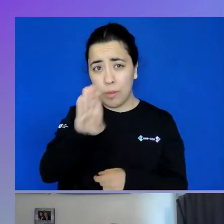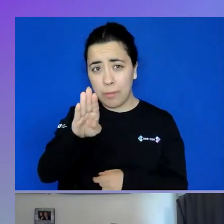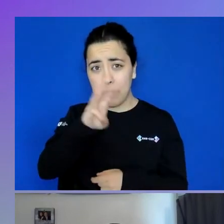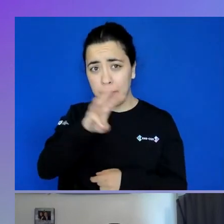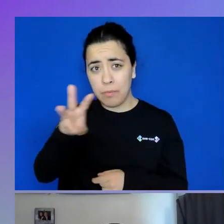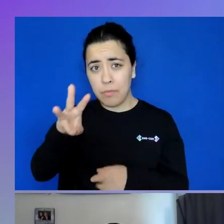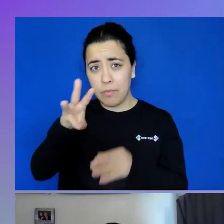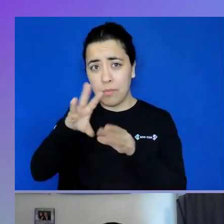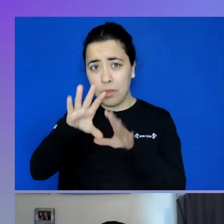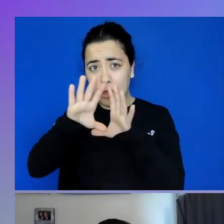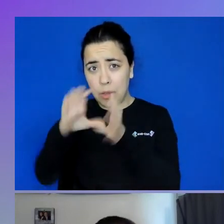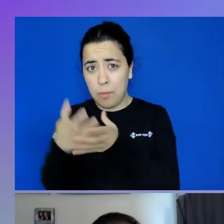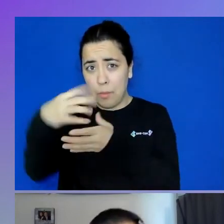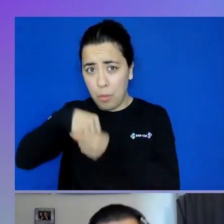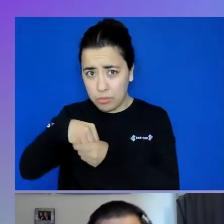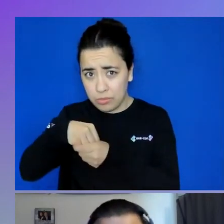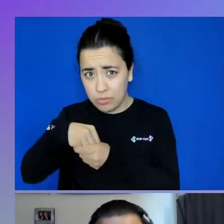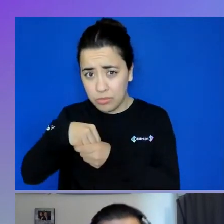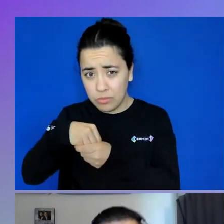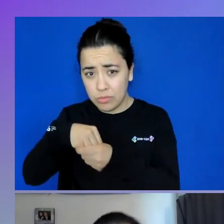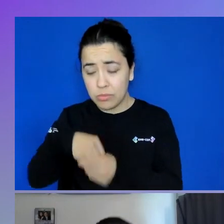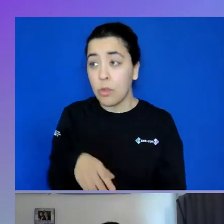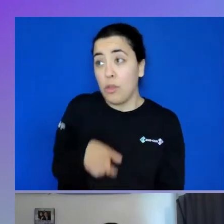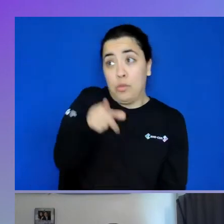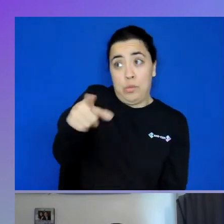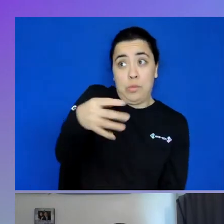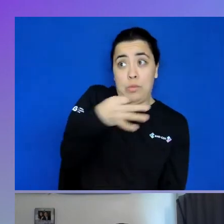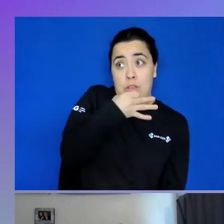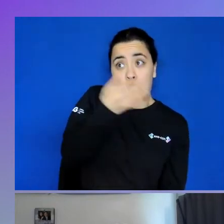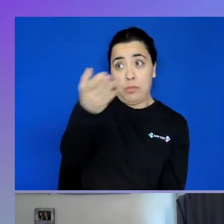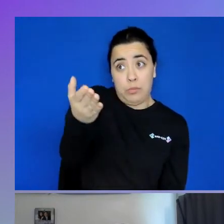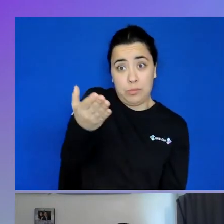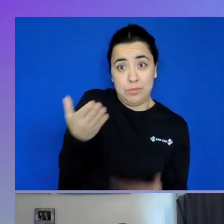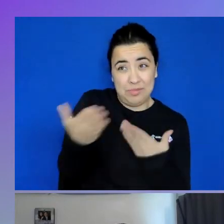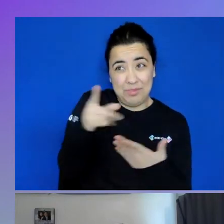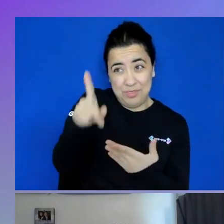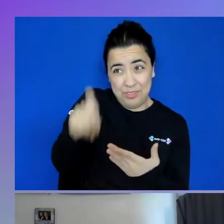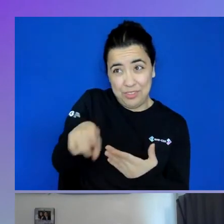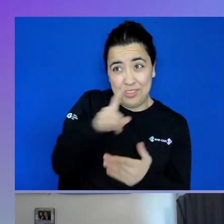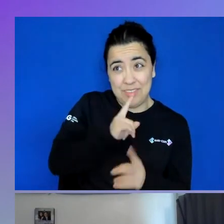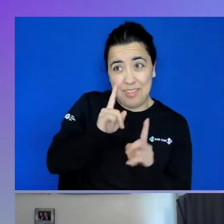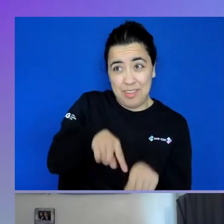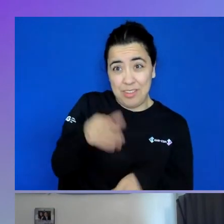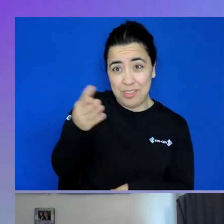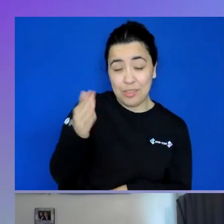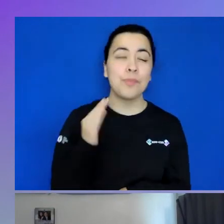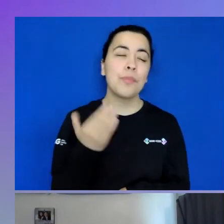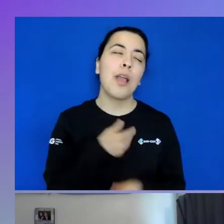be. Well, you are the expert in this domain, so perhaps you should be the one answering this. Our moderator is kind of